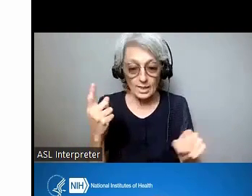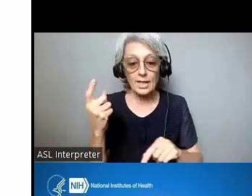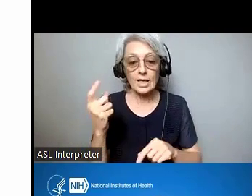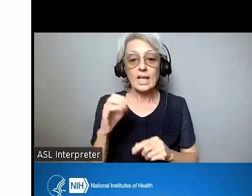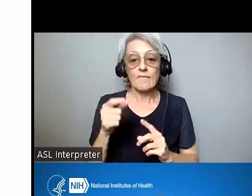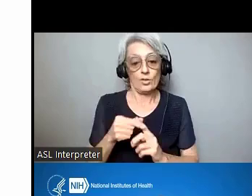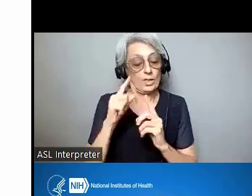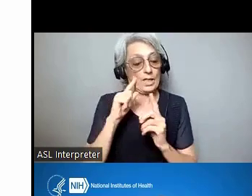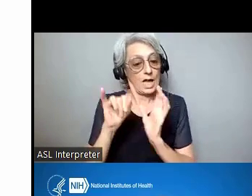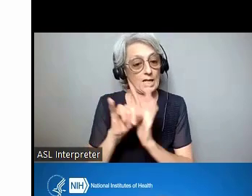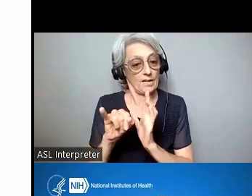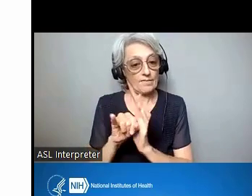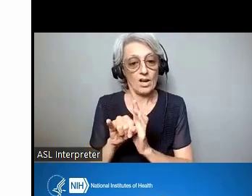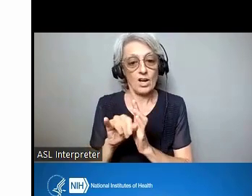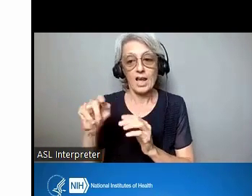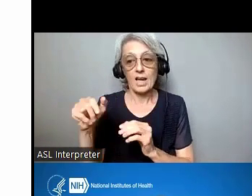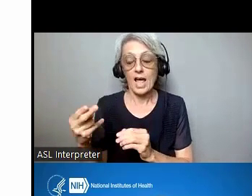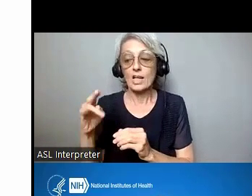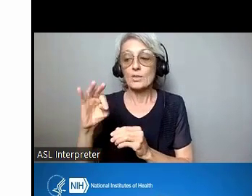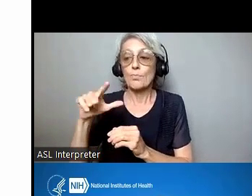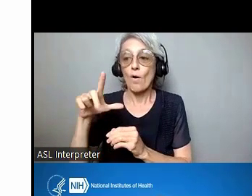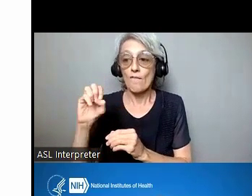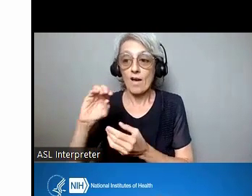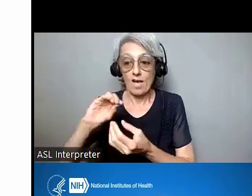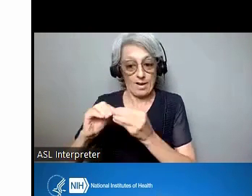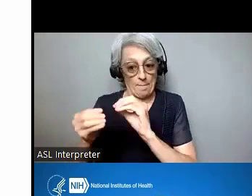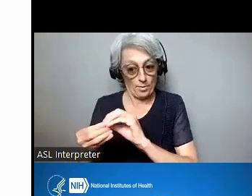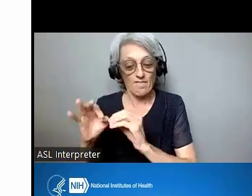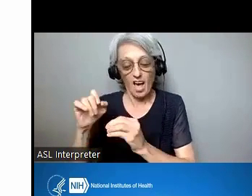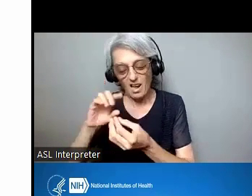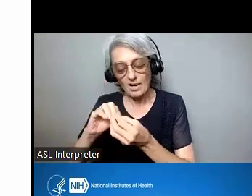Institutional Profile File number are established for each campus.